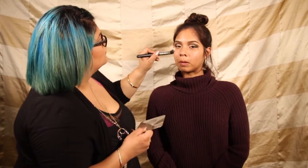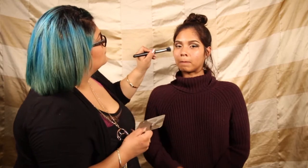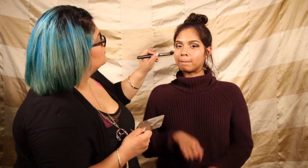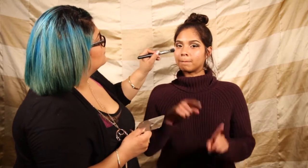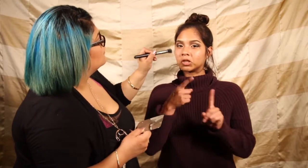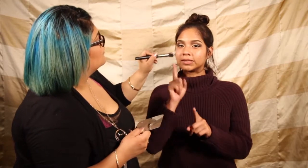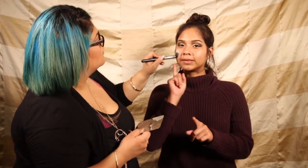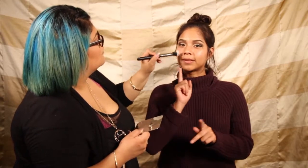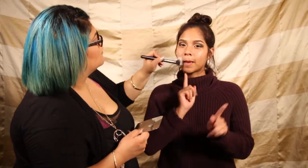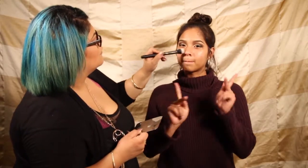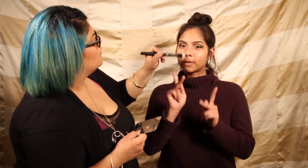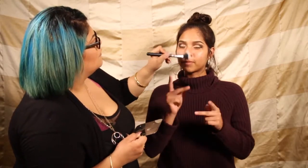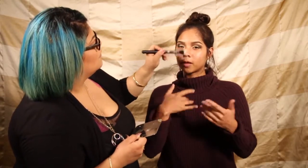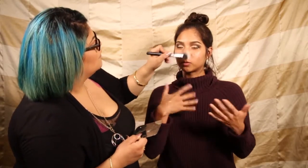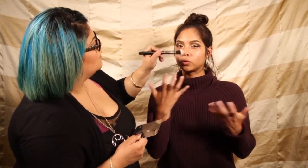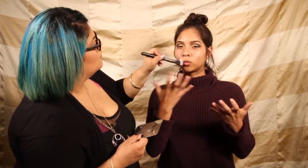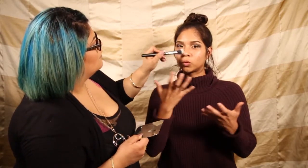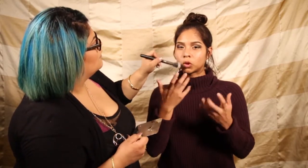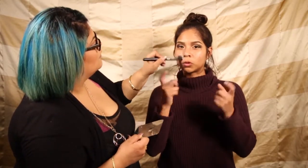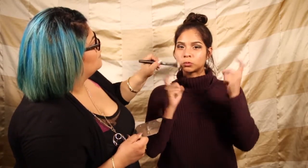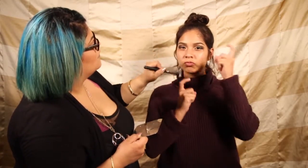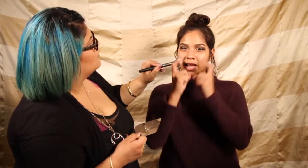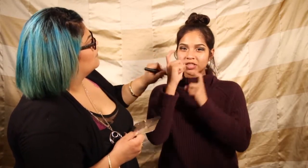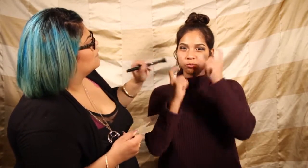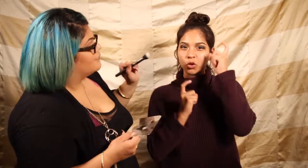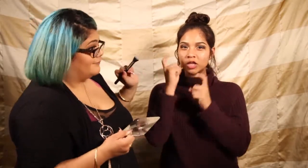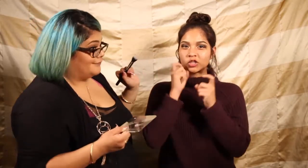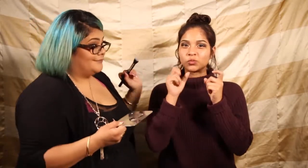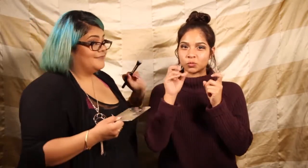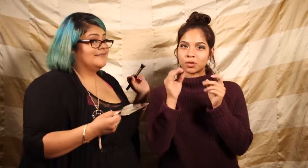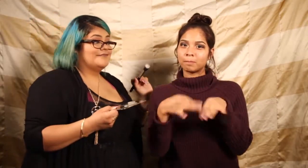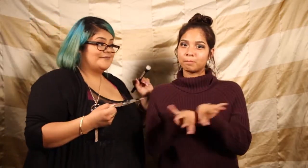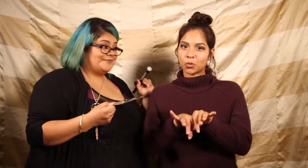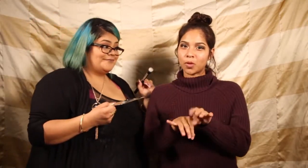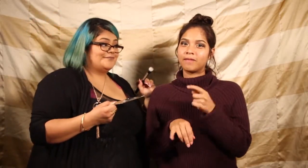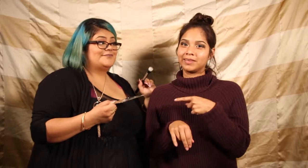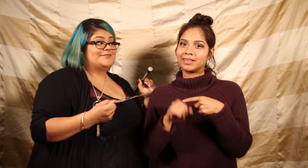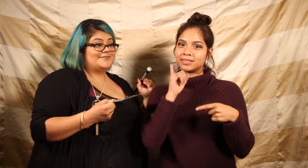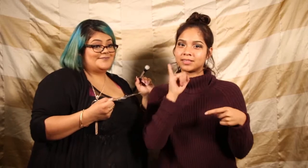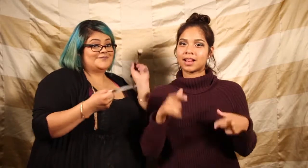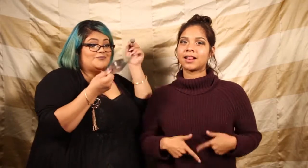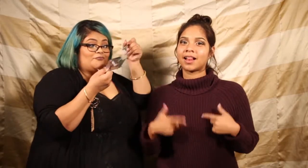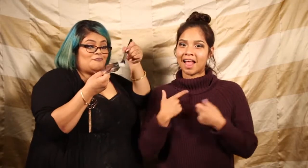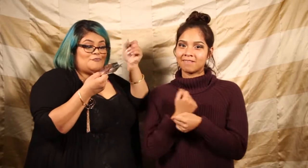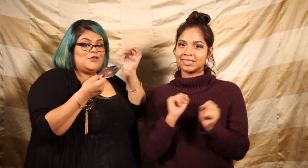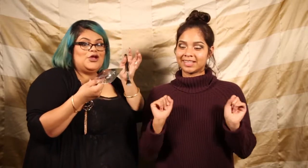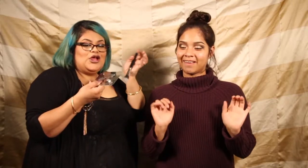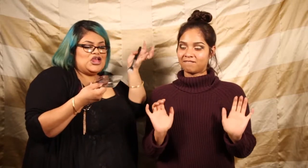especially to deaf people they use alot facial expression so that is important.. this is LIFE SAVER!!!